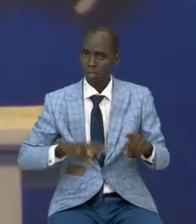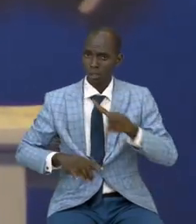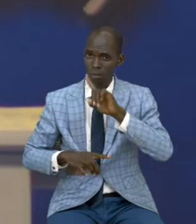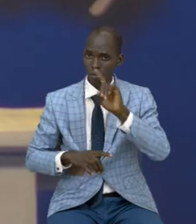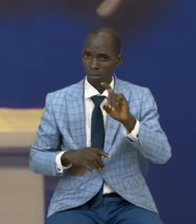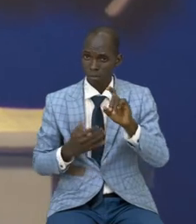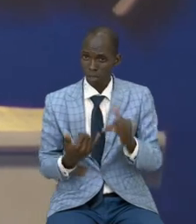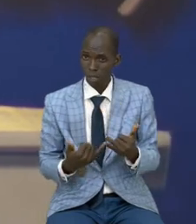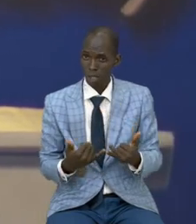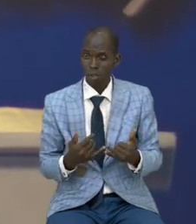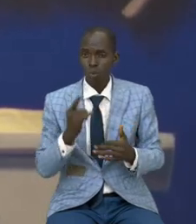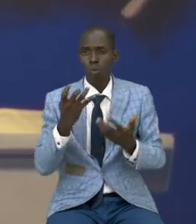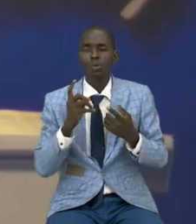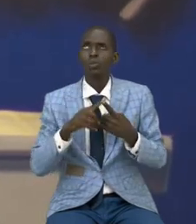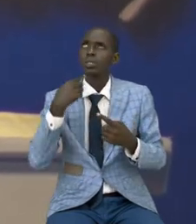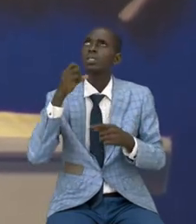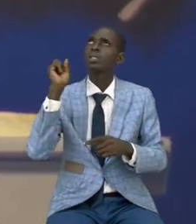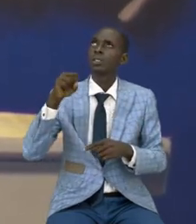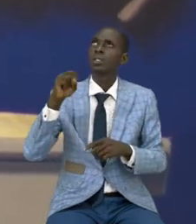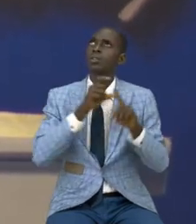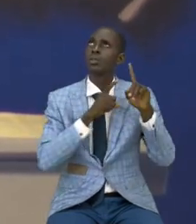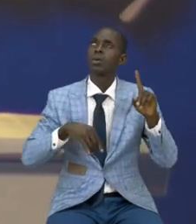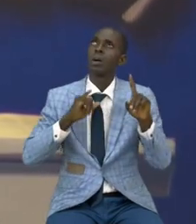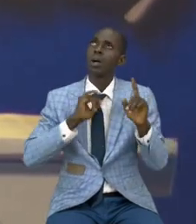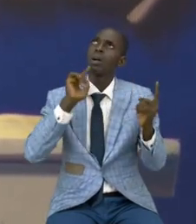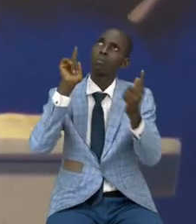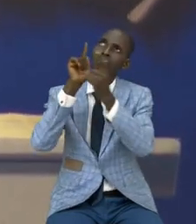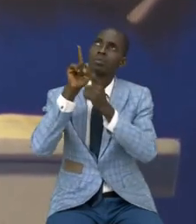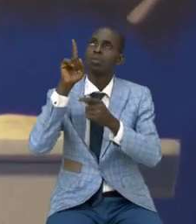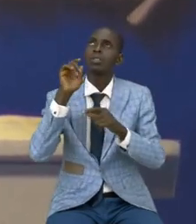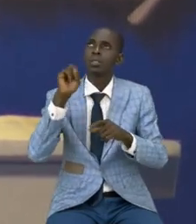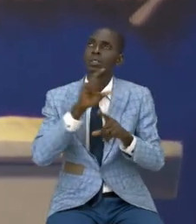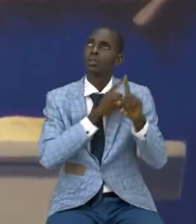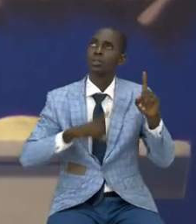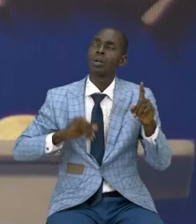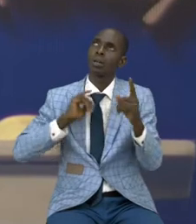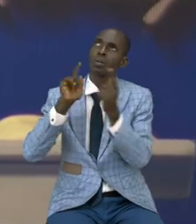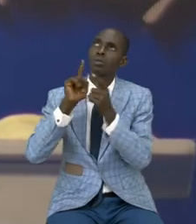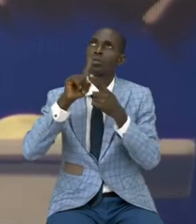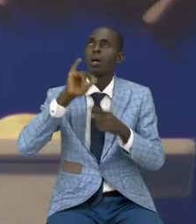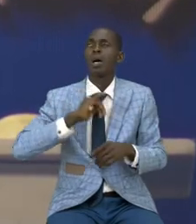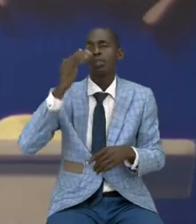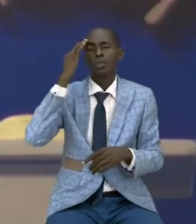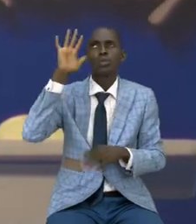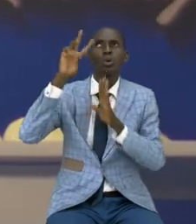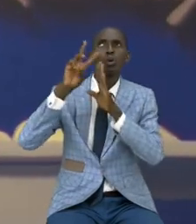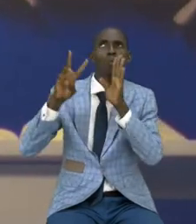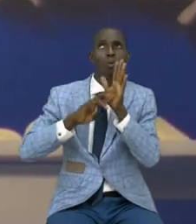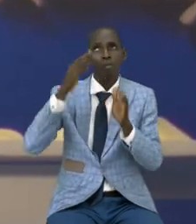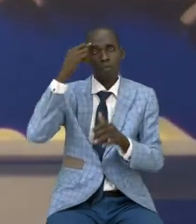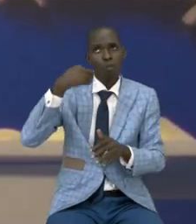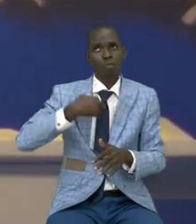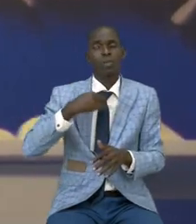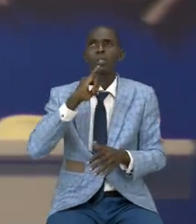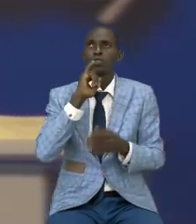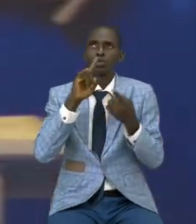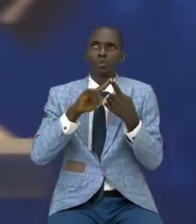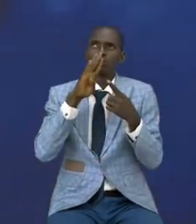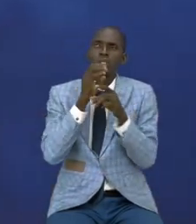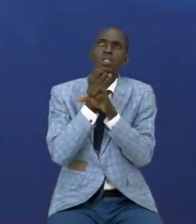want to say yes lord i come yes lord i come i know your will is for me to be saved and i want that